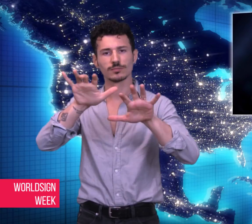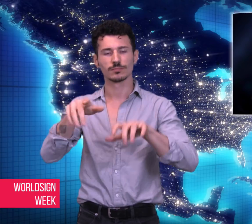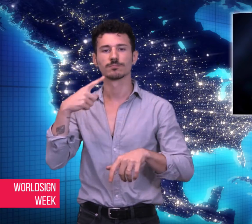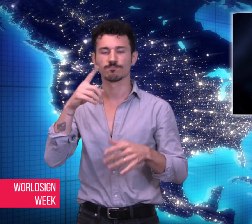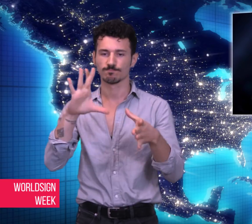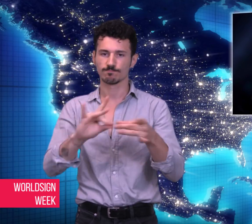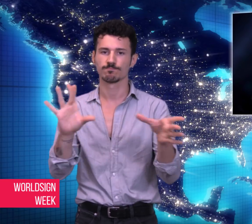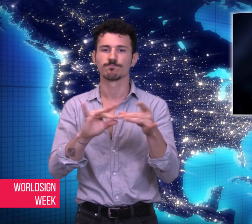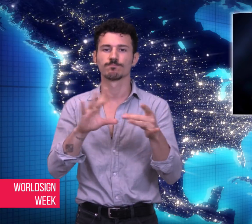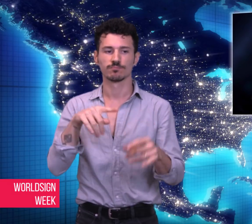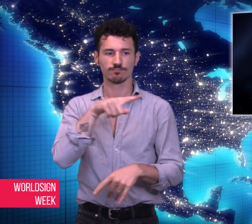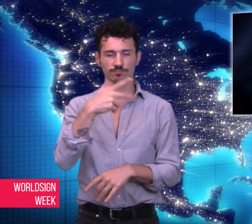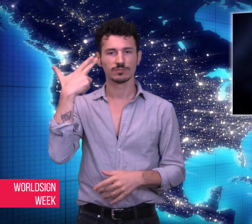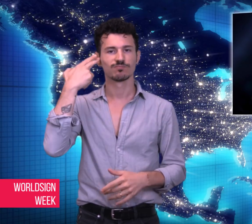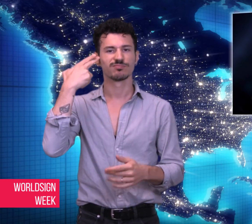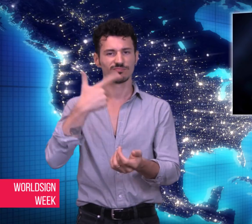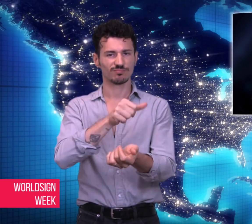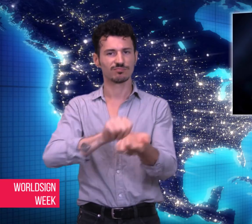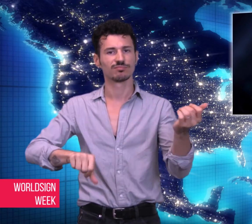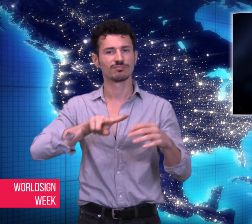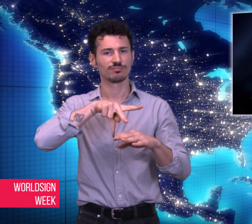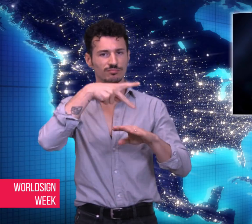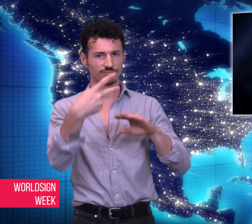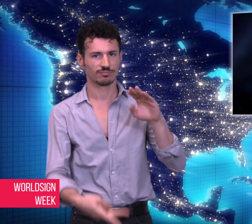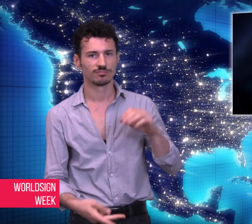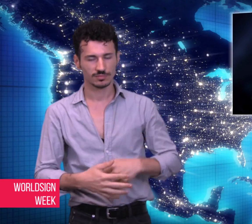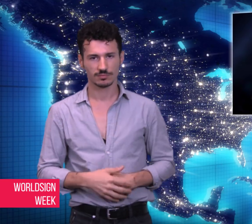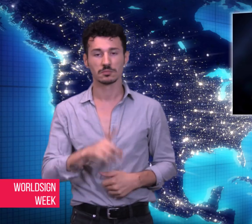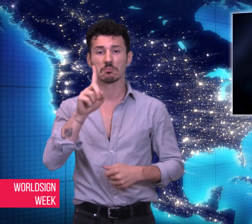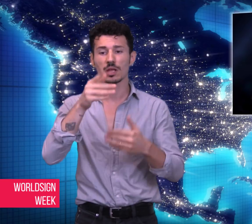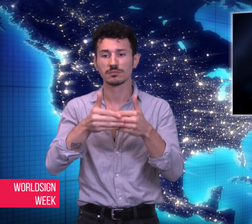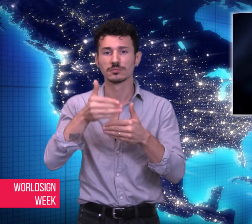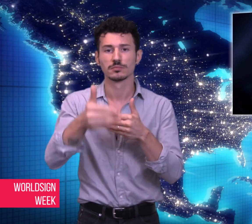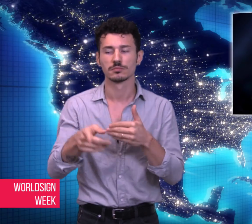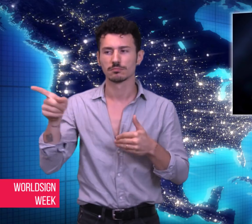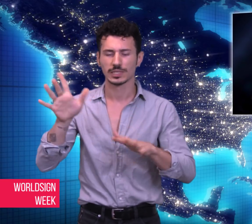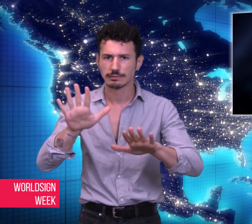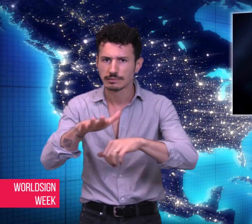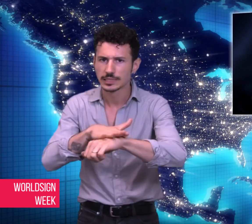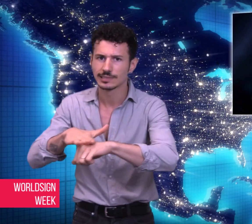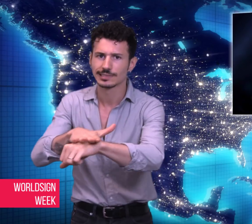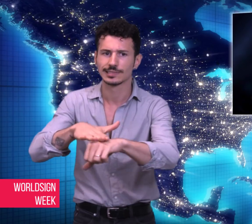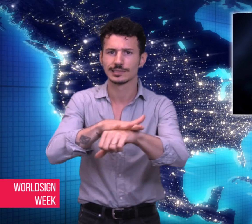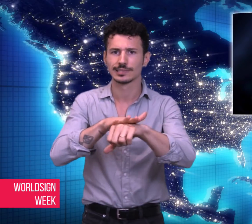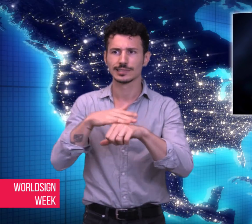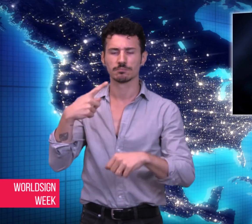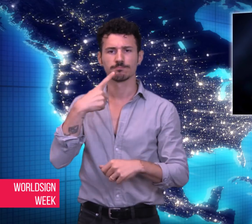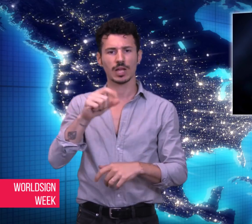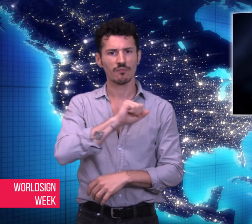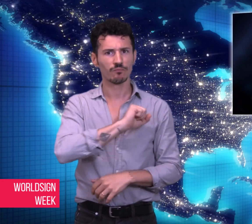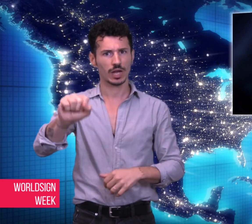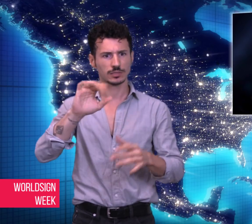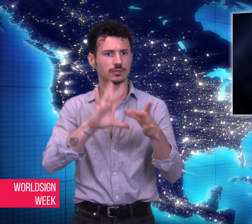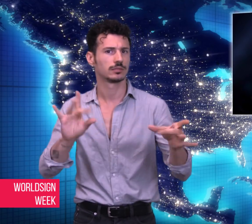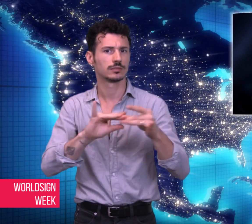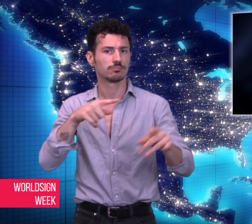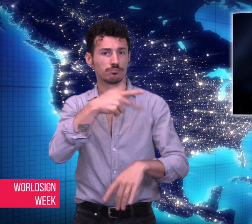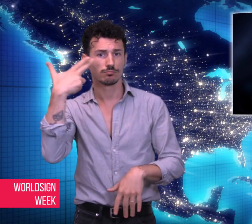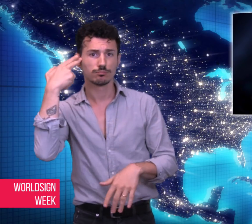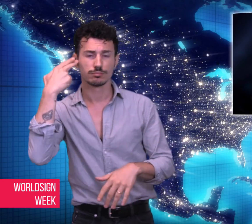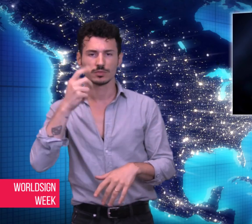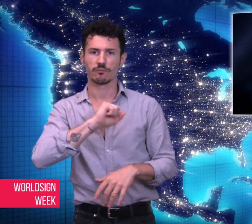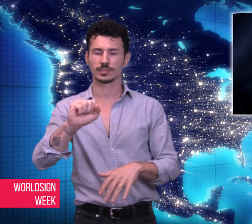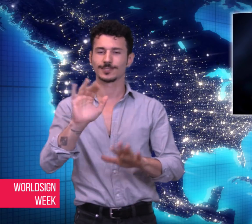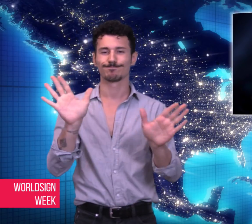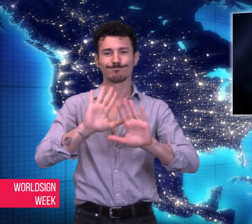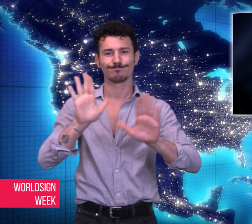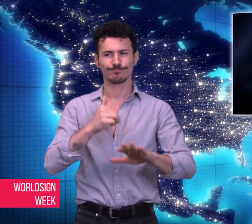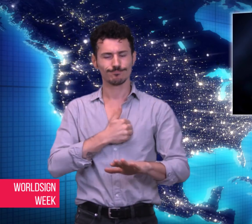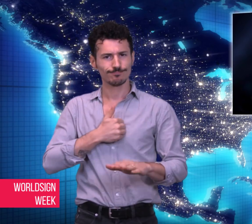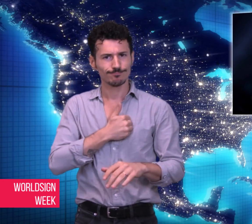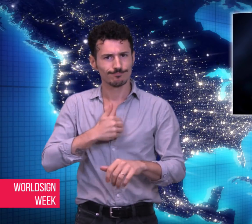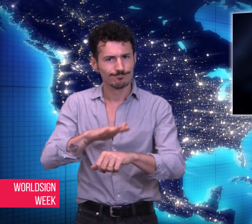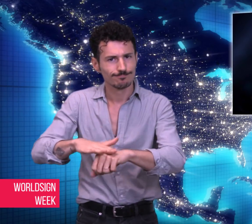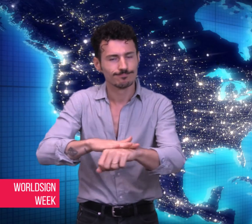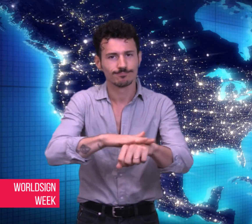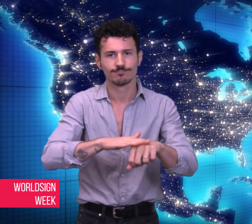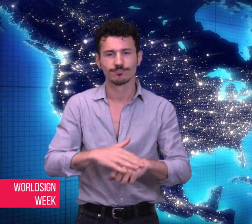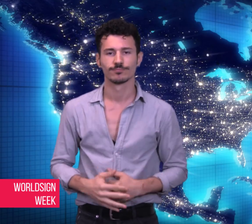the post which drew an early conclusion.